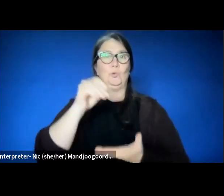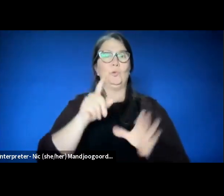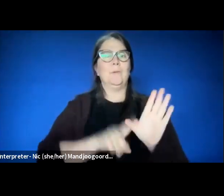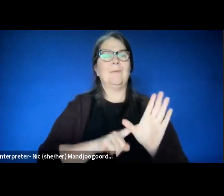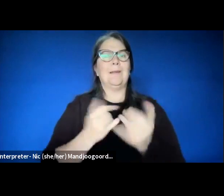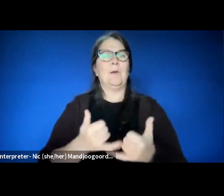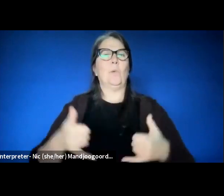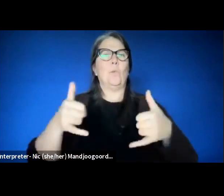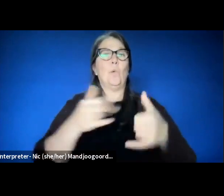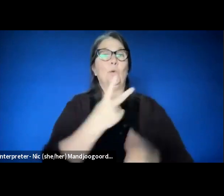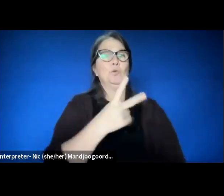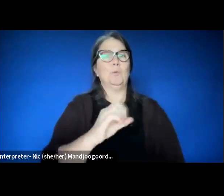student of the Year award for